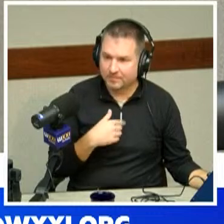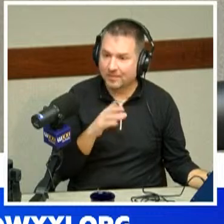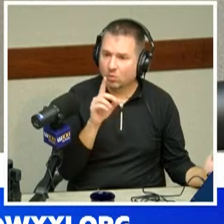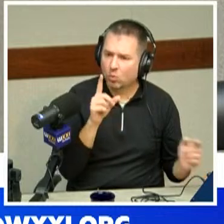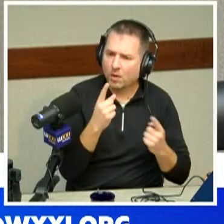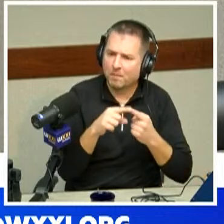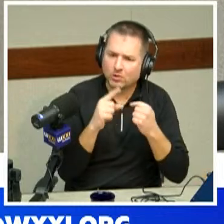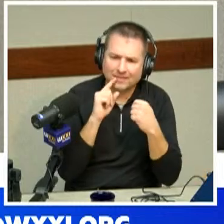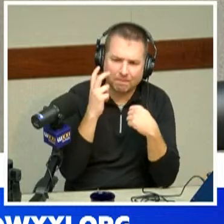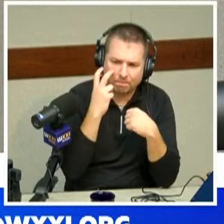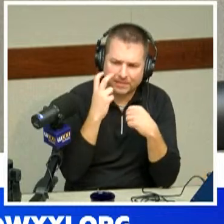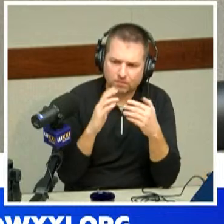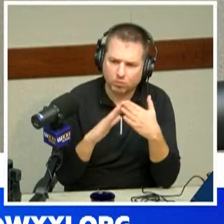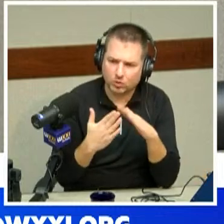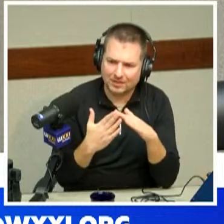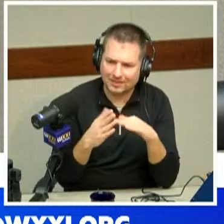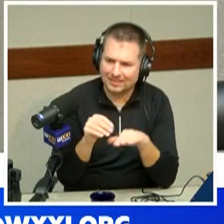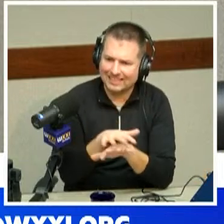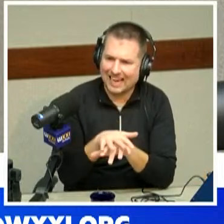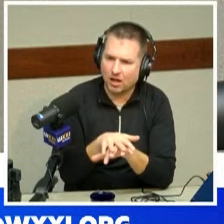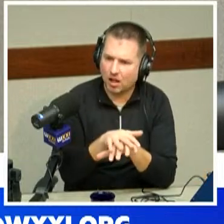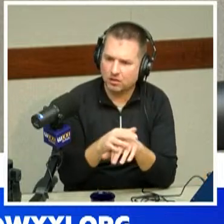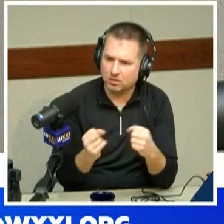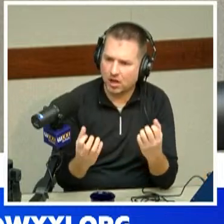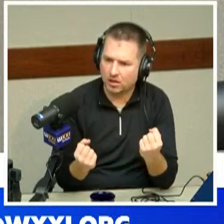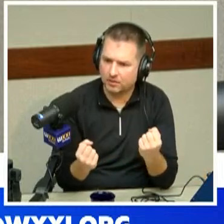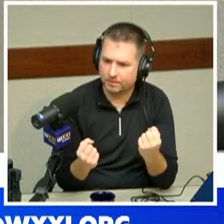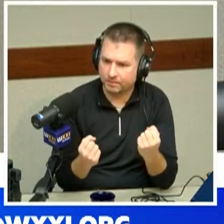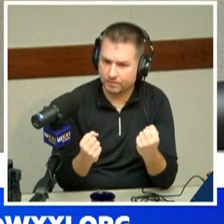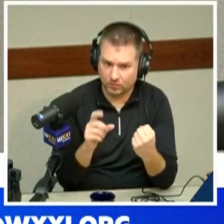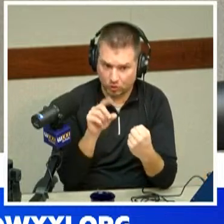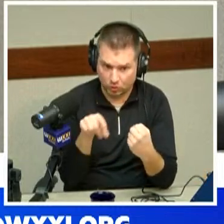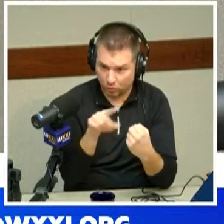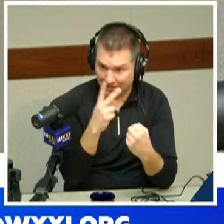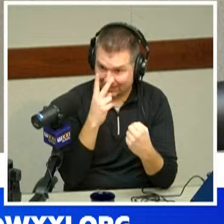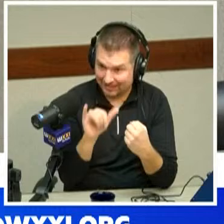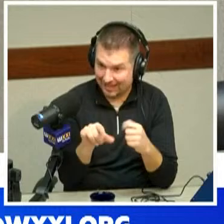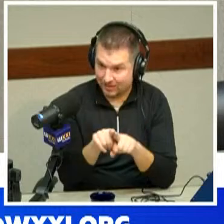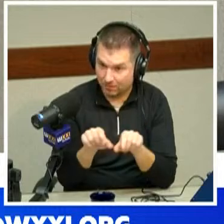community and using tactile sign language do you do you see that as a potential research